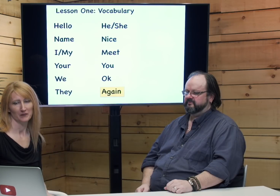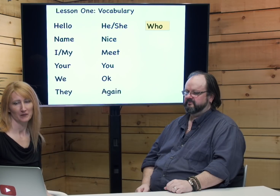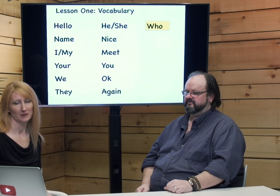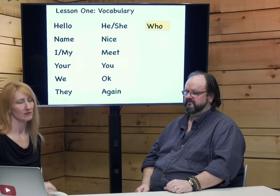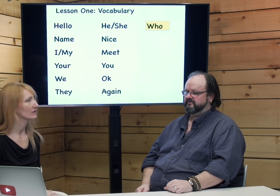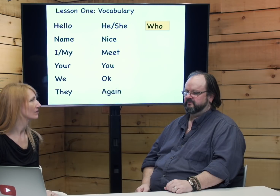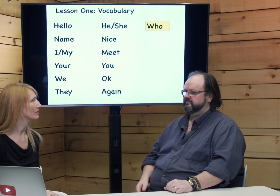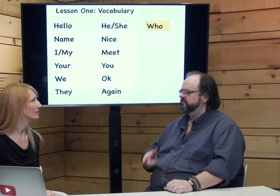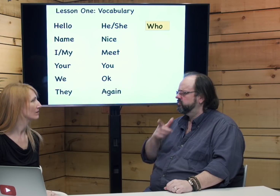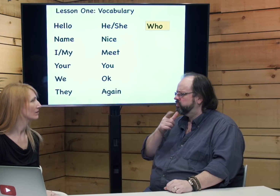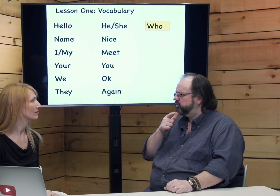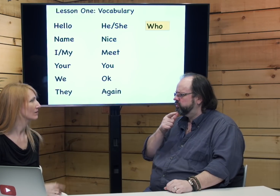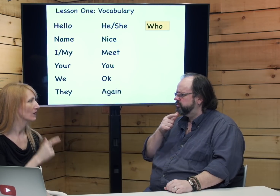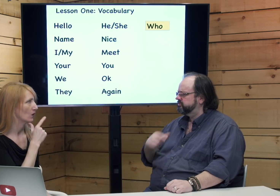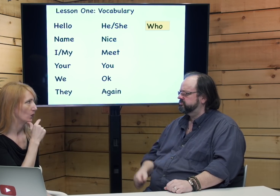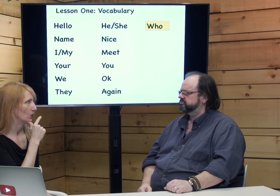who